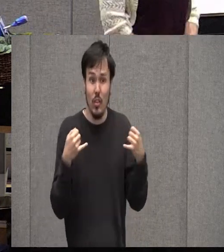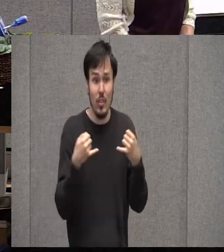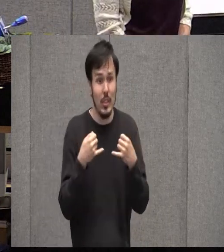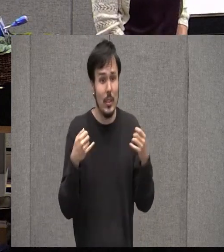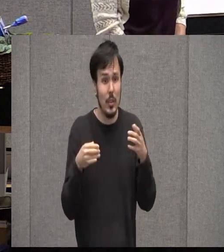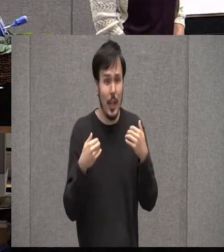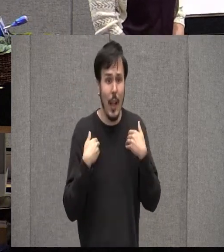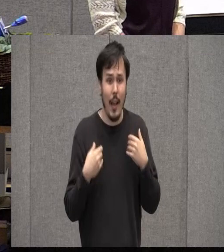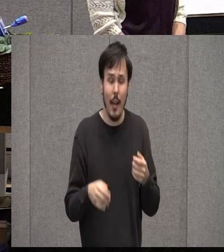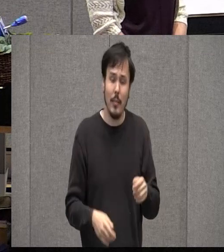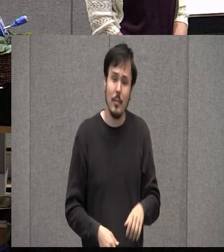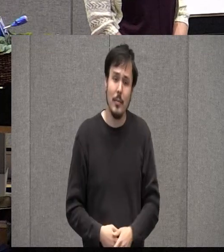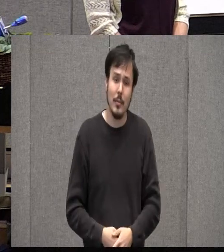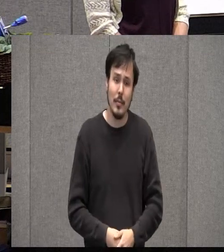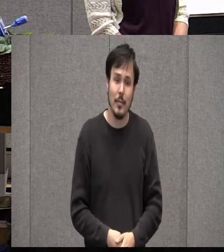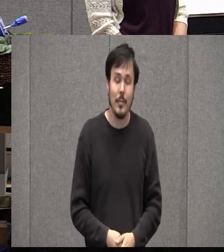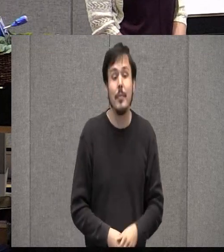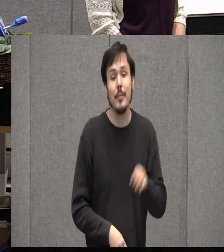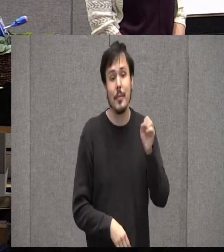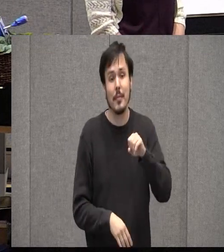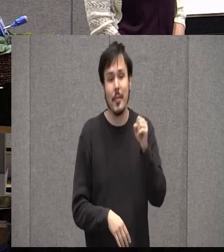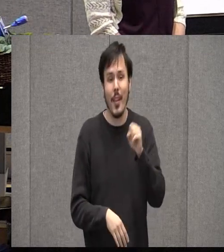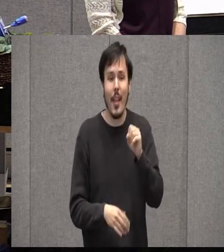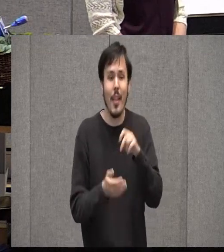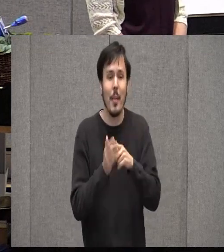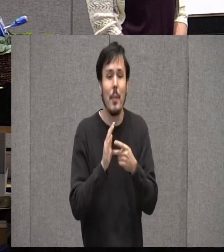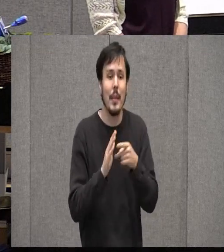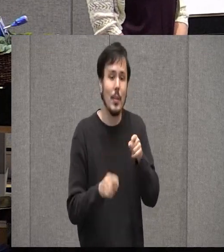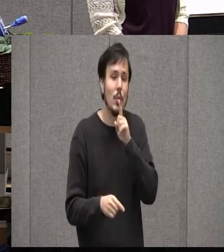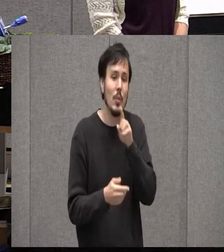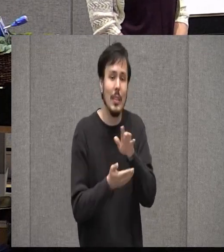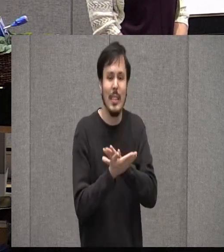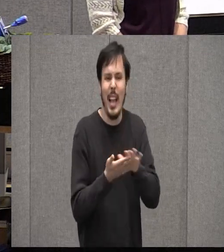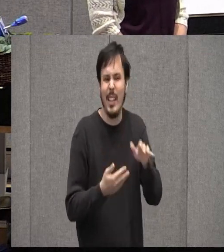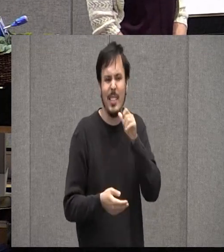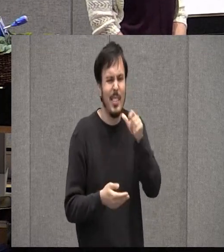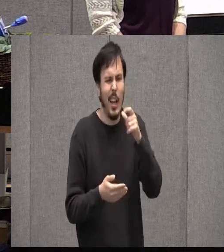So this is a really nice inexpensive way to make clay.